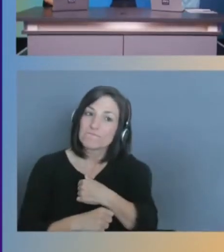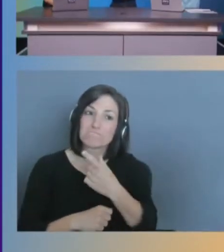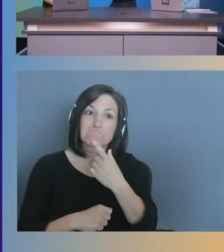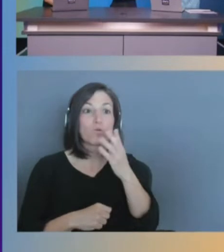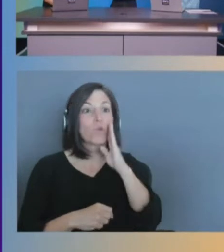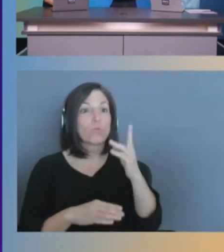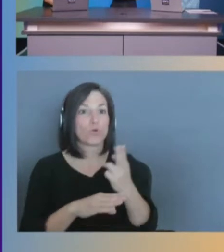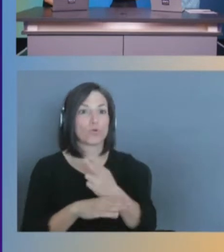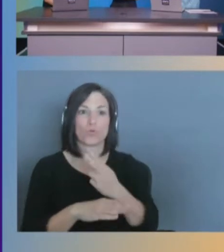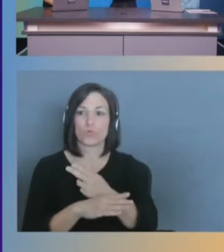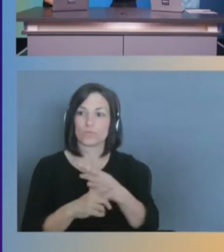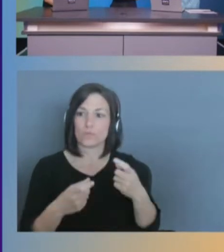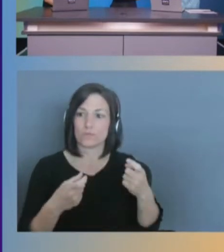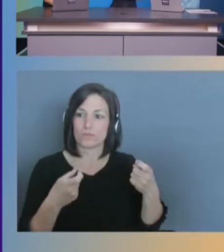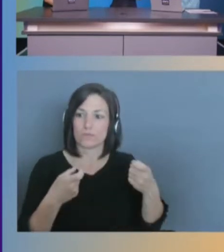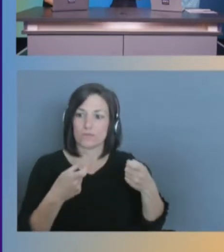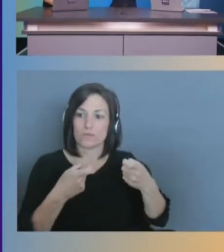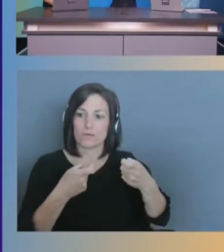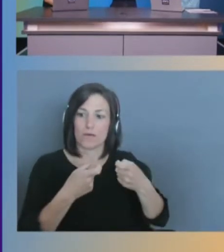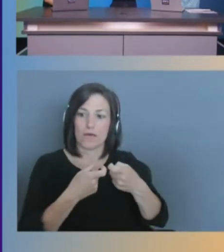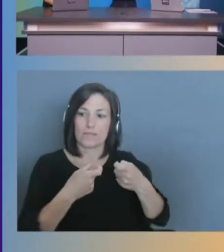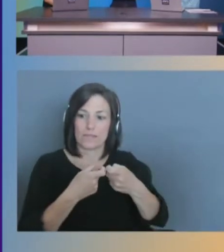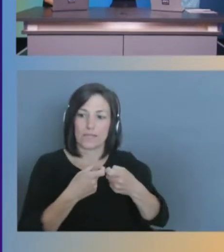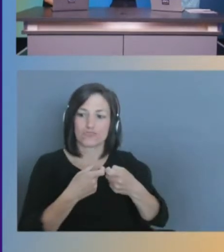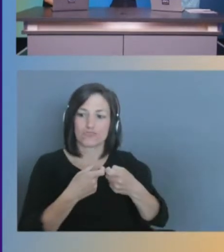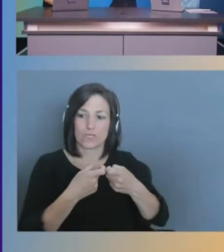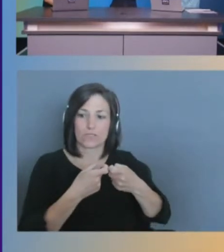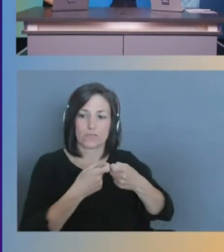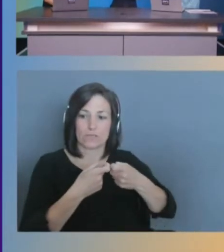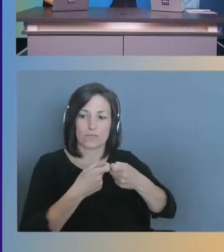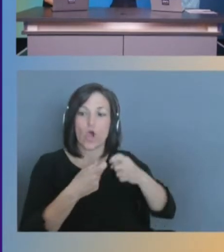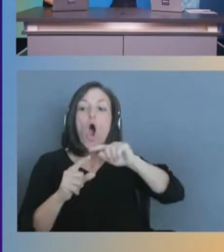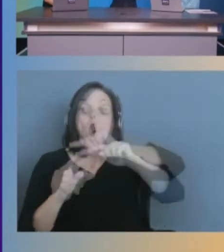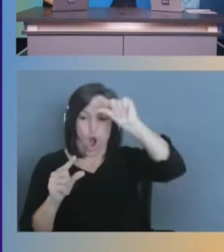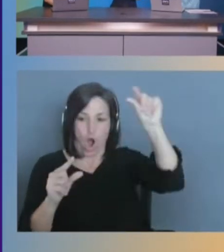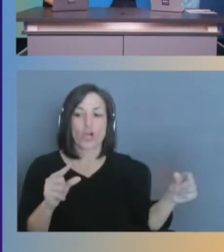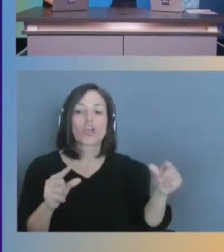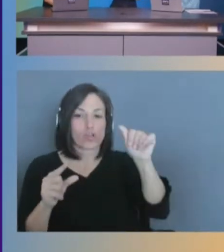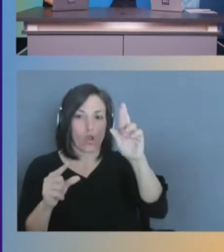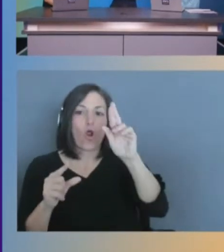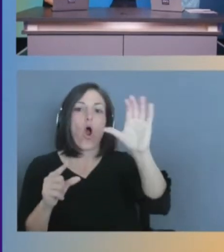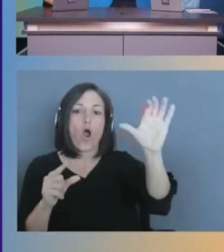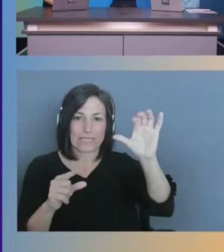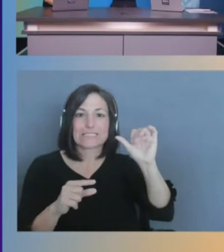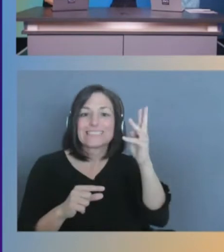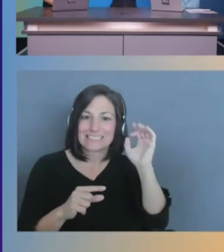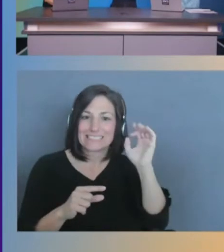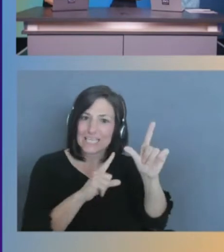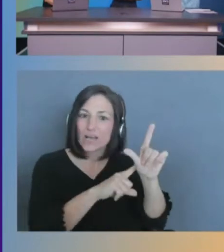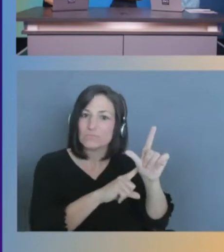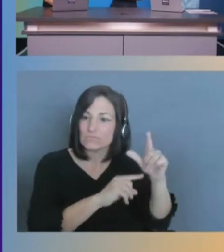sourced steel, because that is the steel which reduced our embodied carbon footprint by five times.